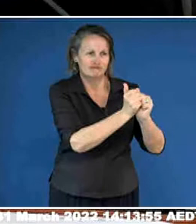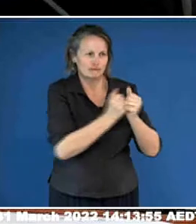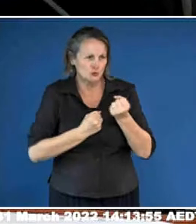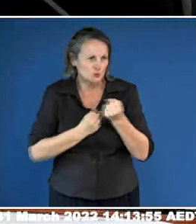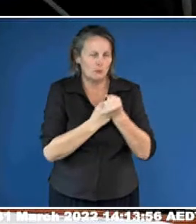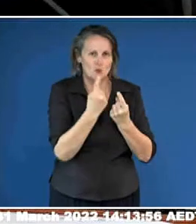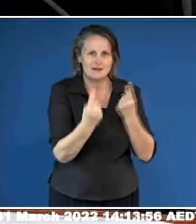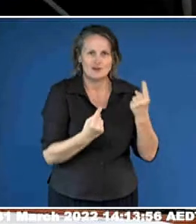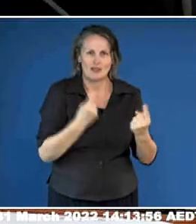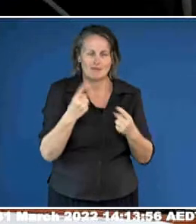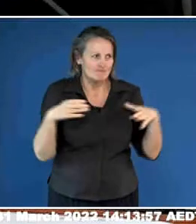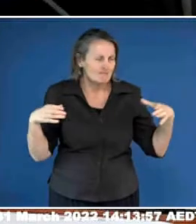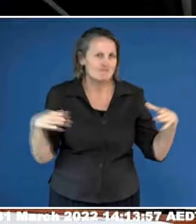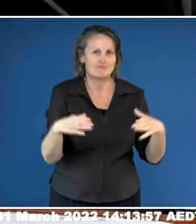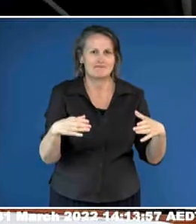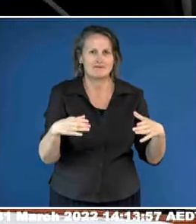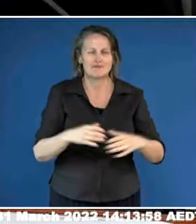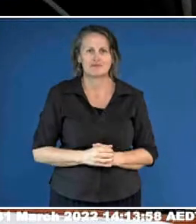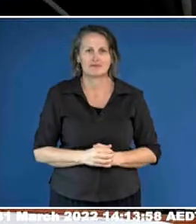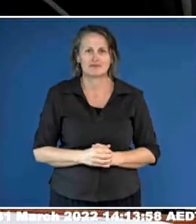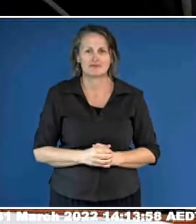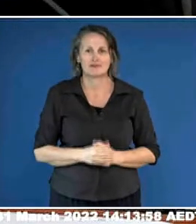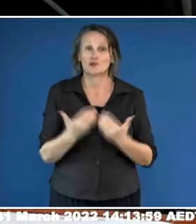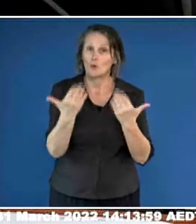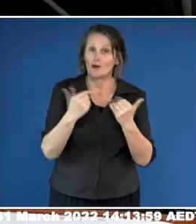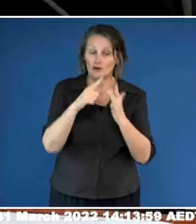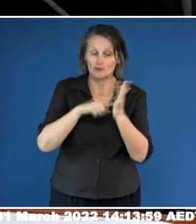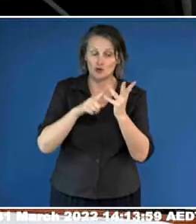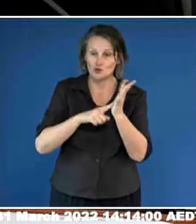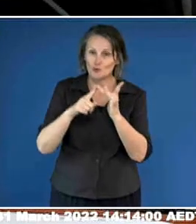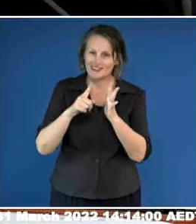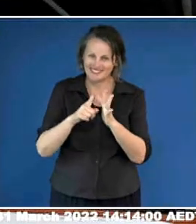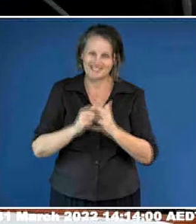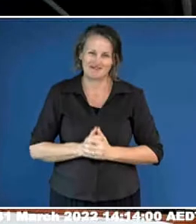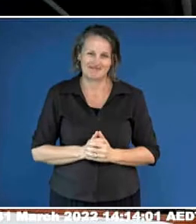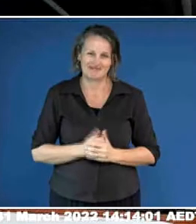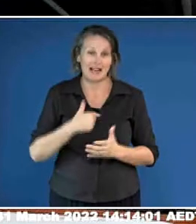other. So welcome, Julie, and I'm very pleased your mum has joined you on the panel